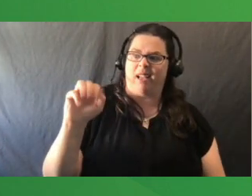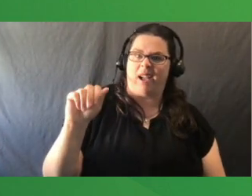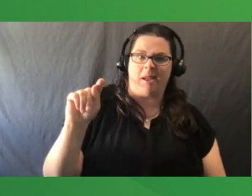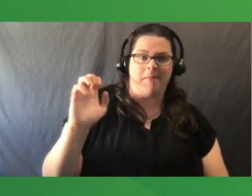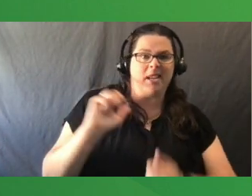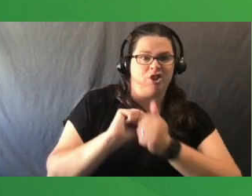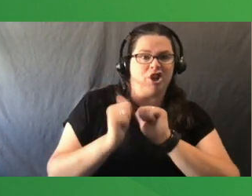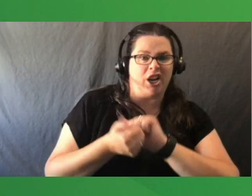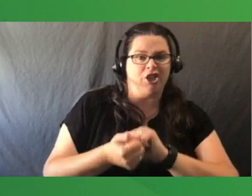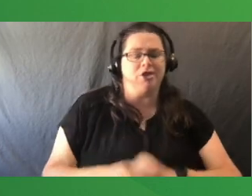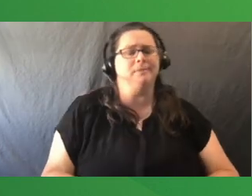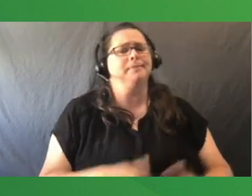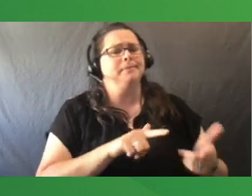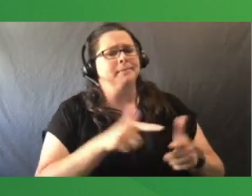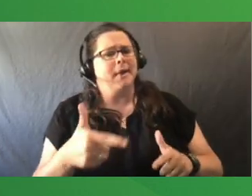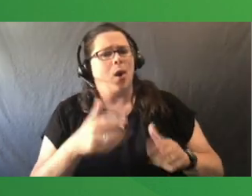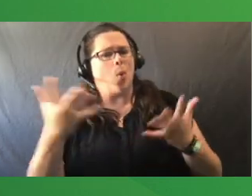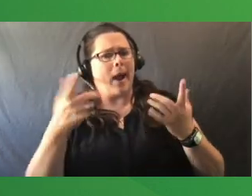So what happened here was it burned a lot hotter.